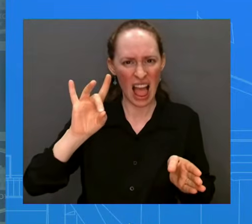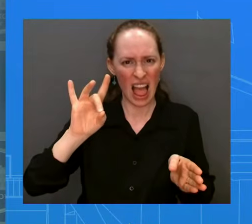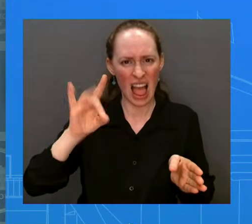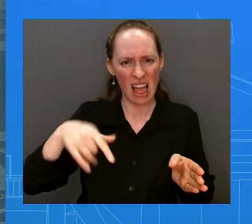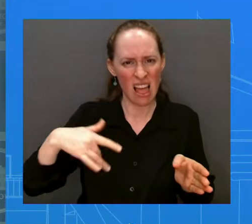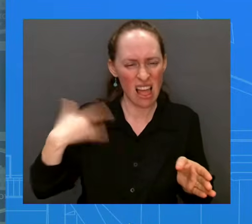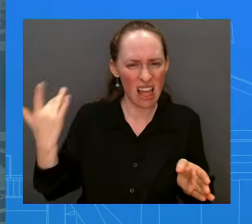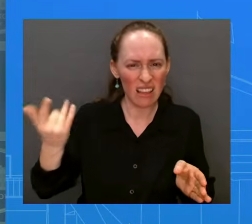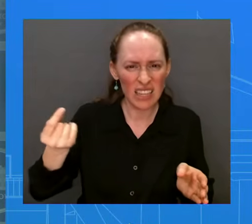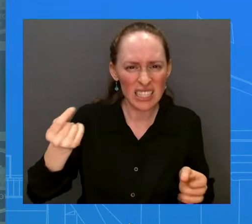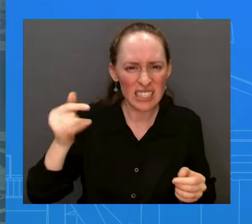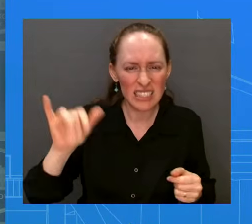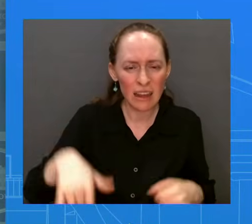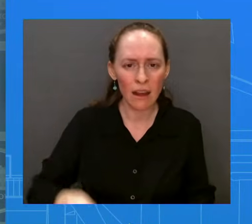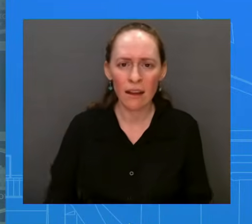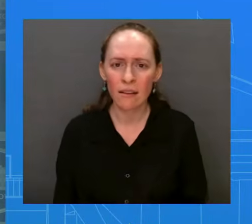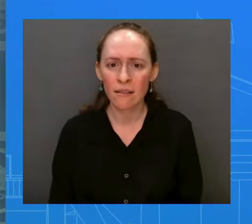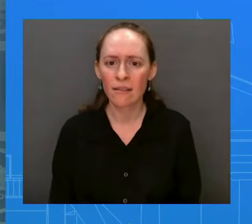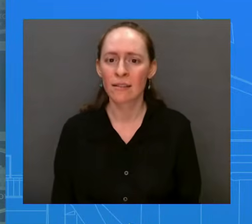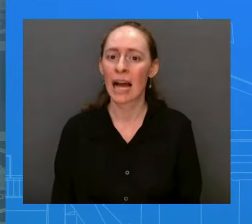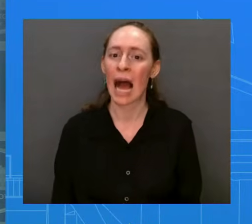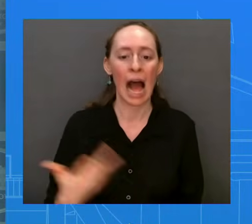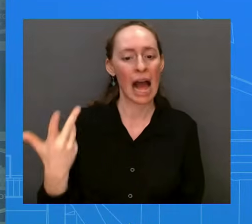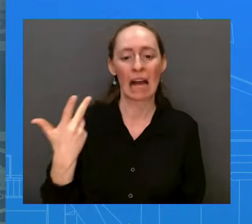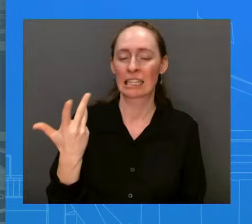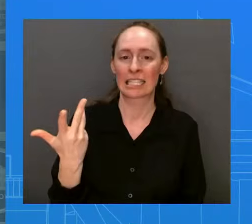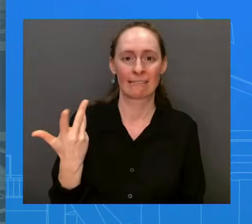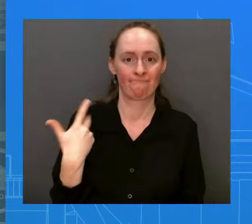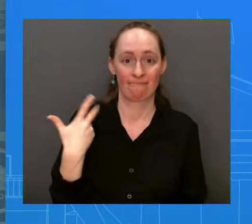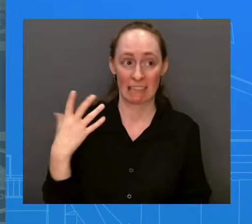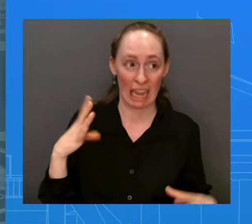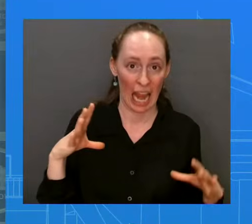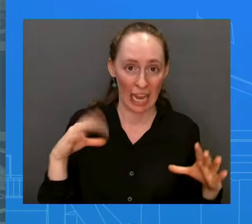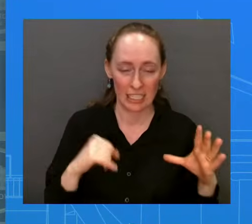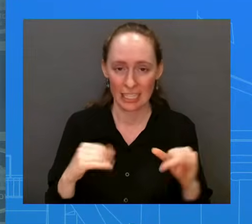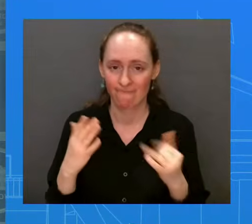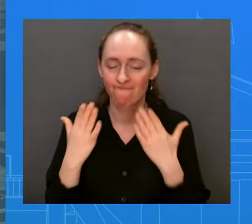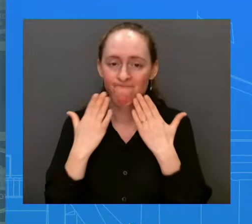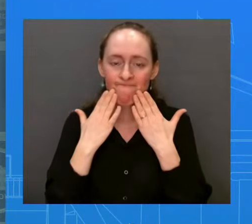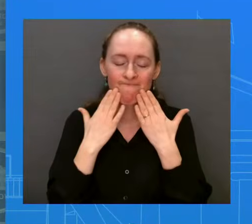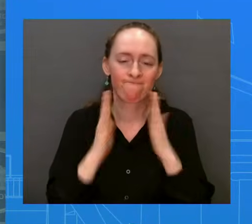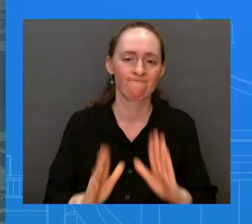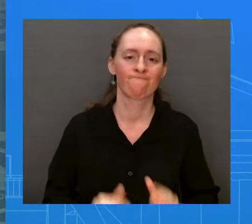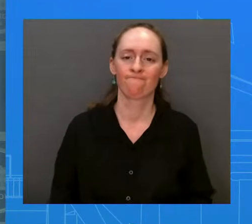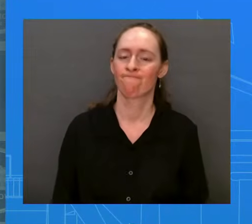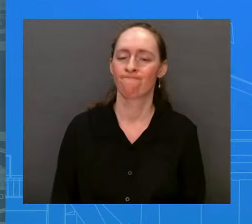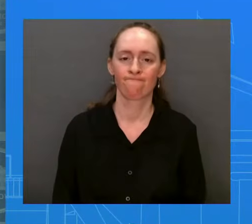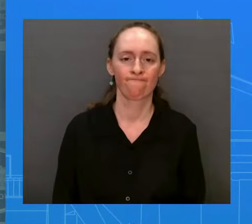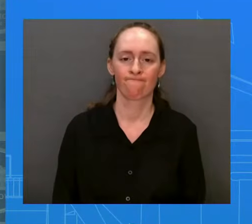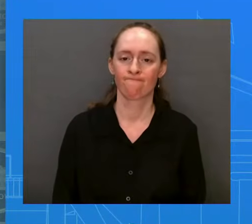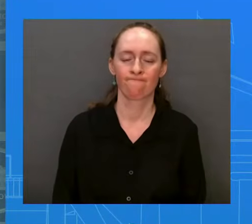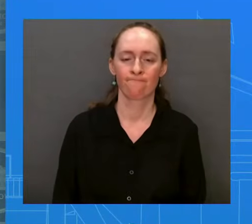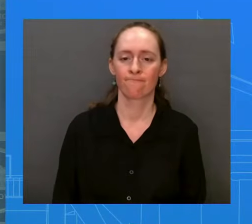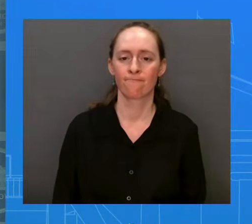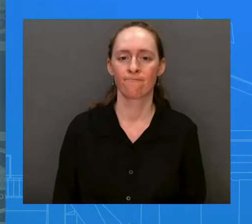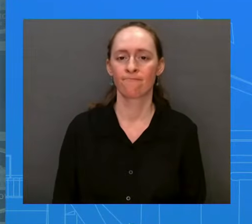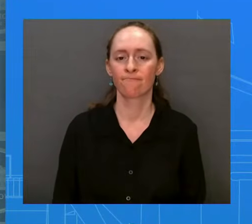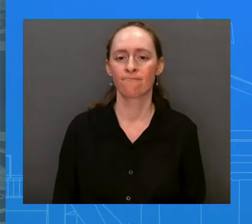I think we all need to be humble here in terms of what our ability is to positively identify stuff from fighter aircrafts